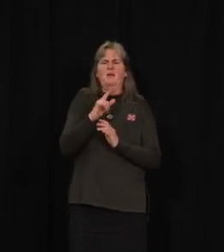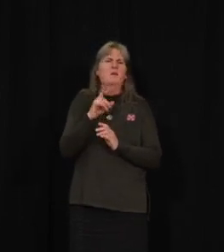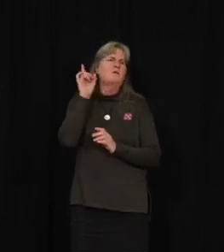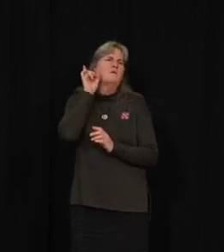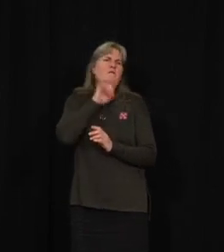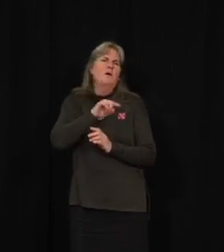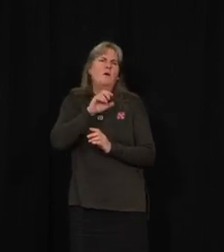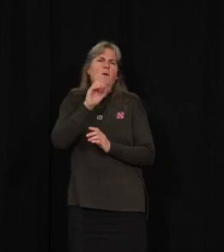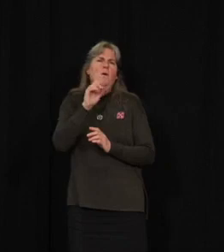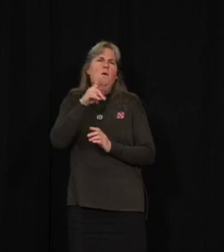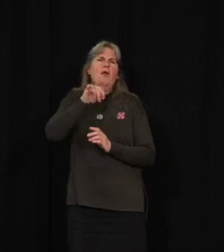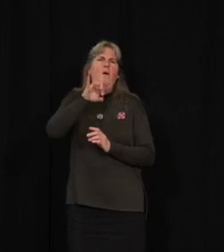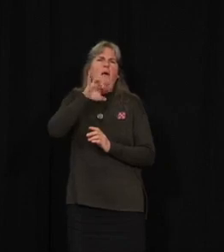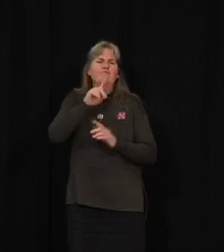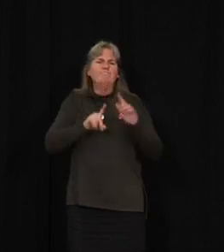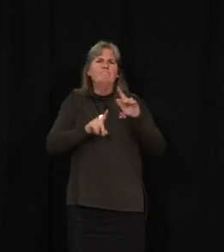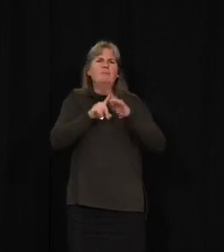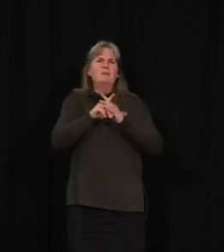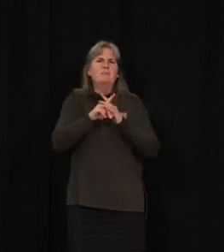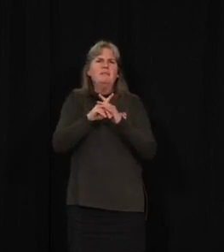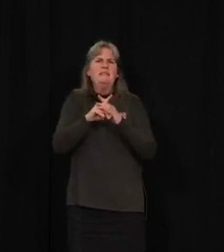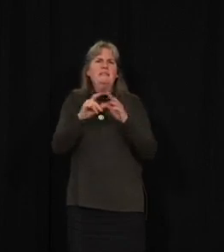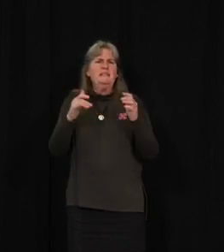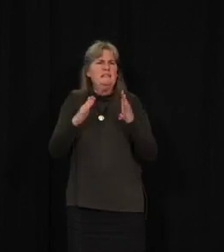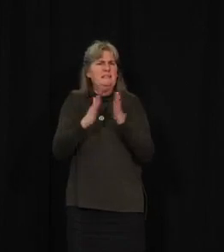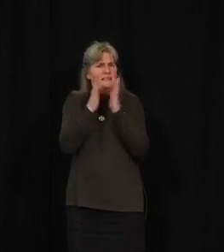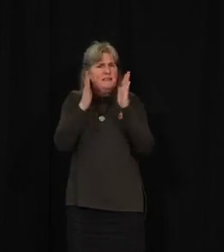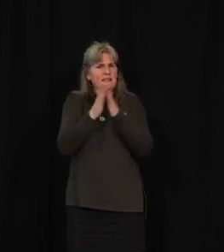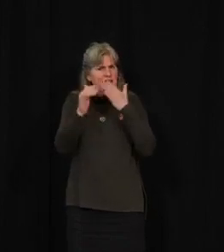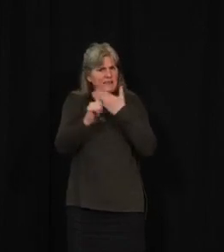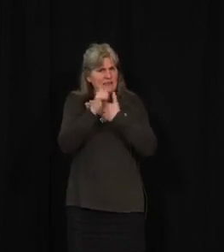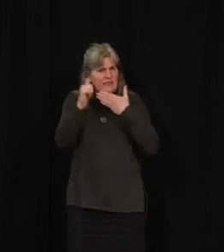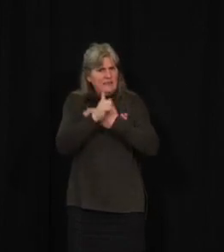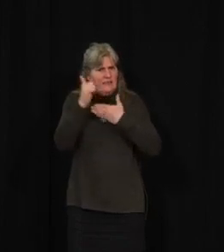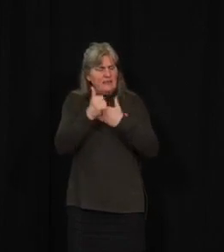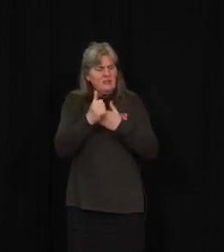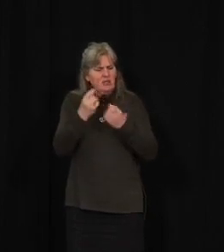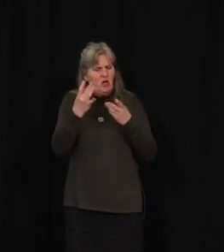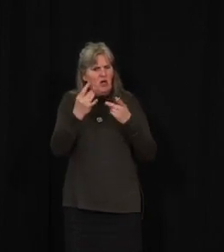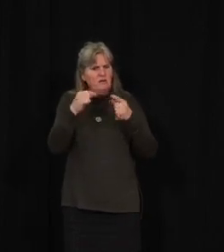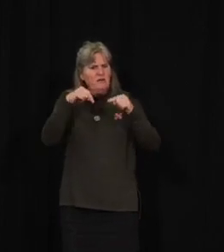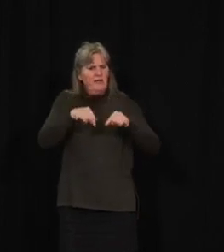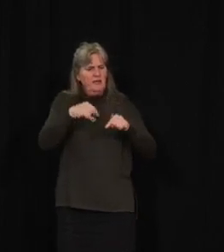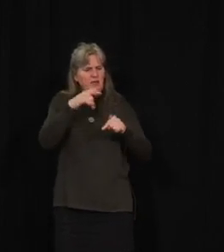recent overdoses in the territoy it is important to recognize tht now more than ever, usual